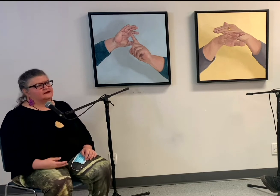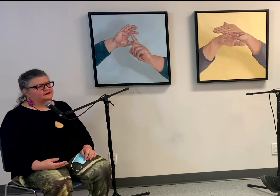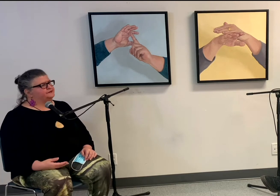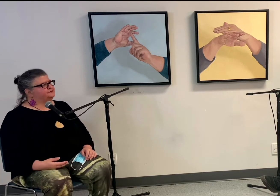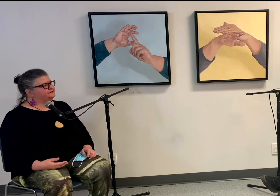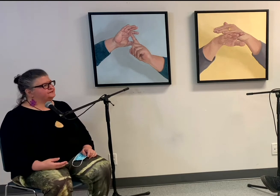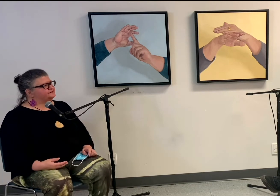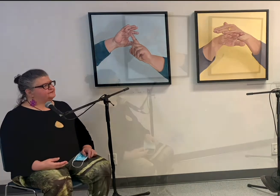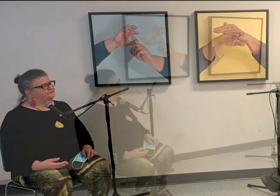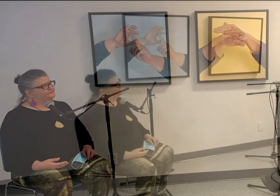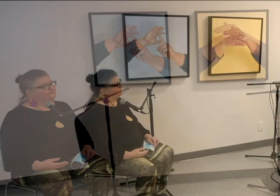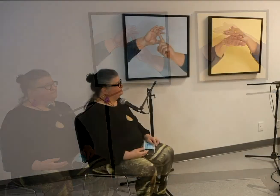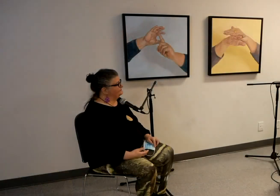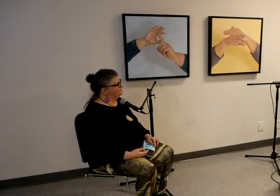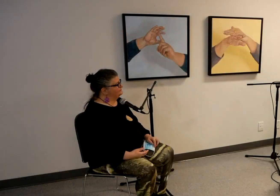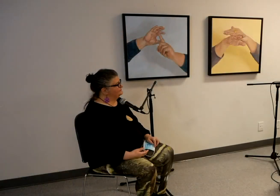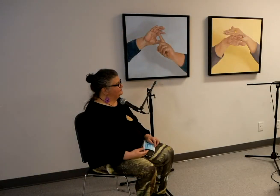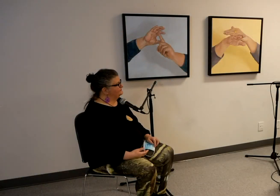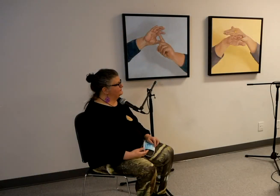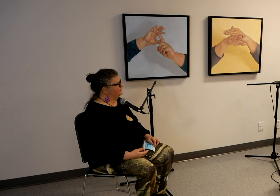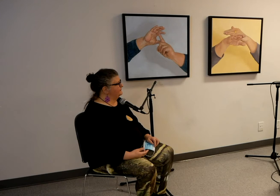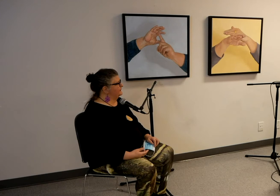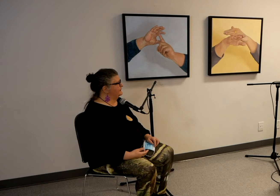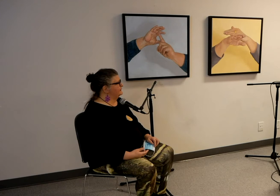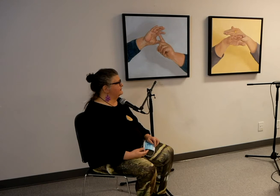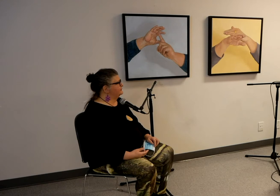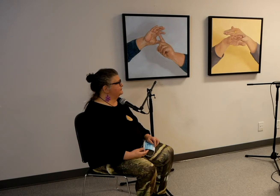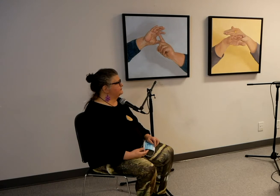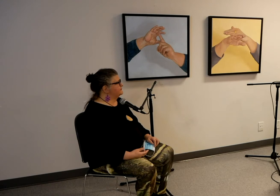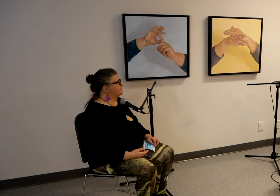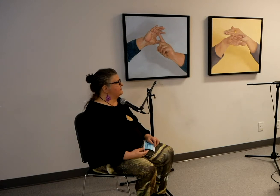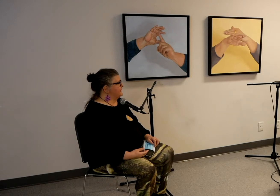Yeah. I see that these two paintings of yours as you just spoke about directly